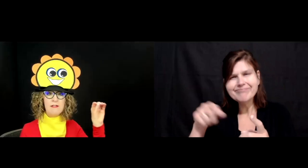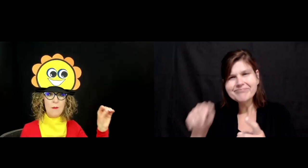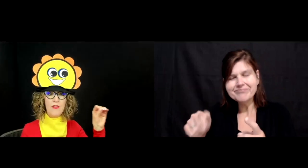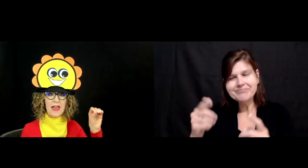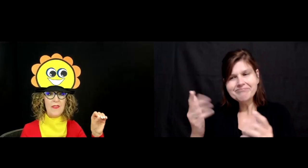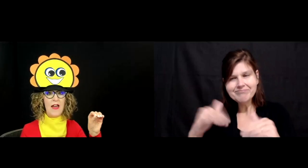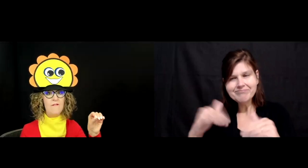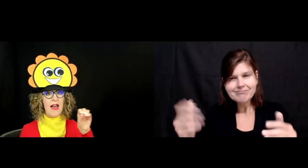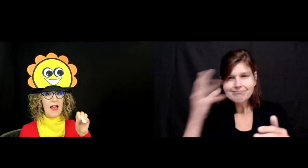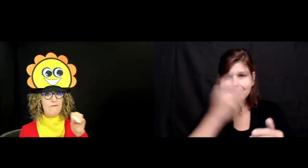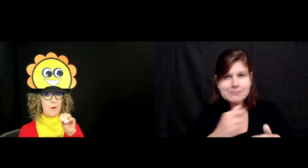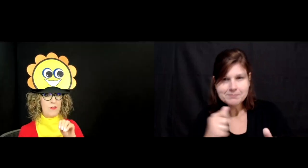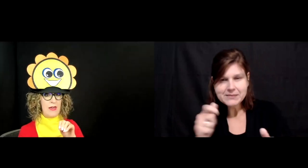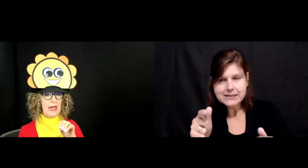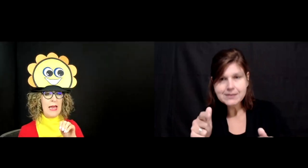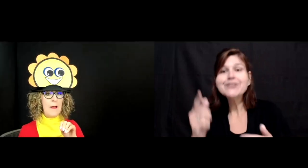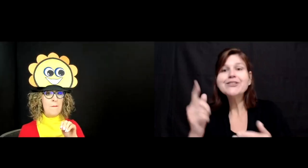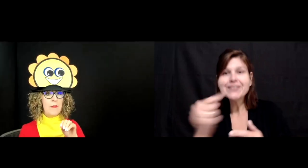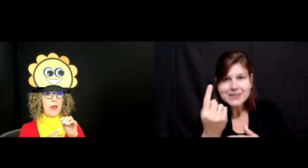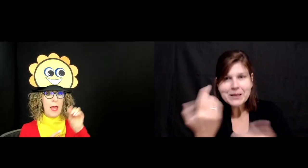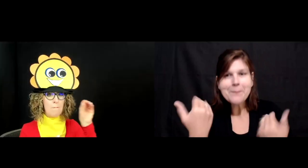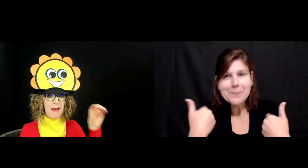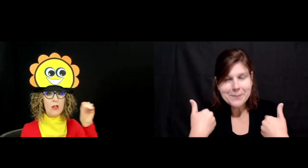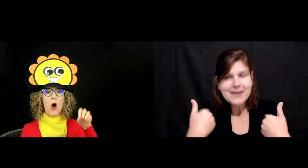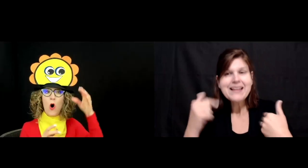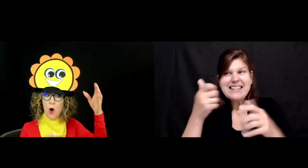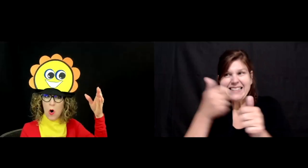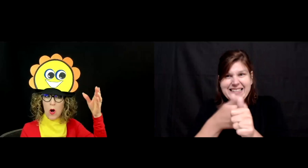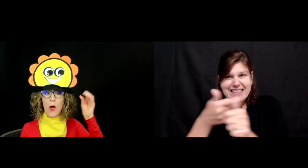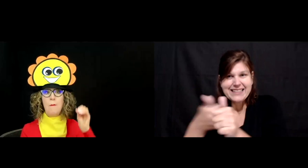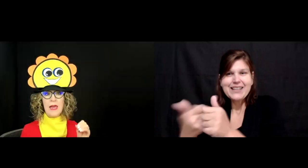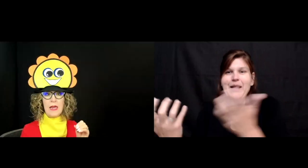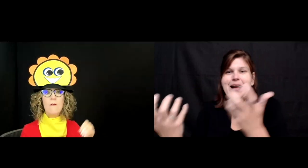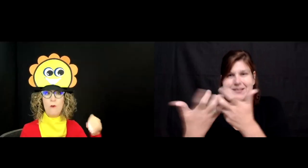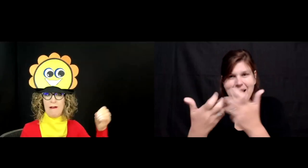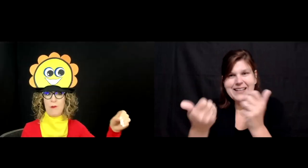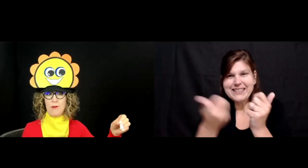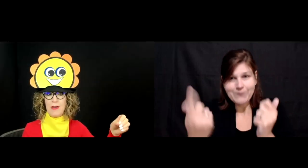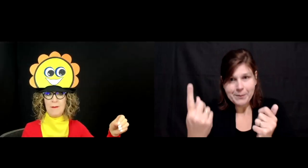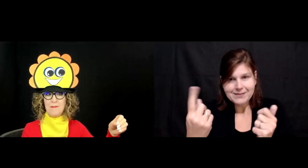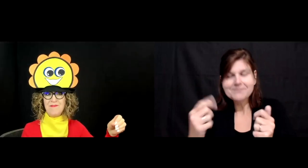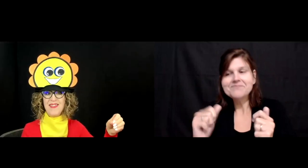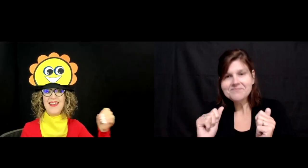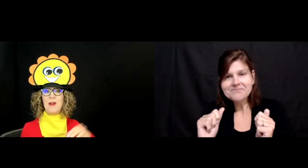There's something in there for everybody. It may not all be for everybody,